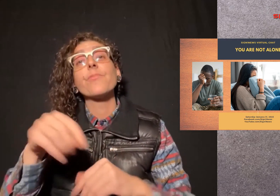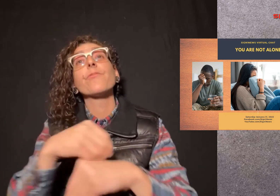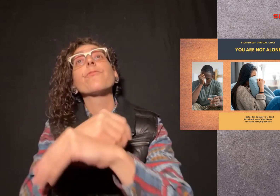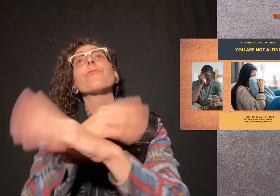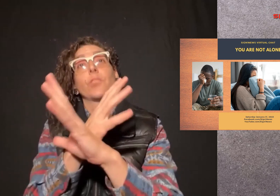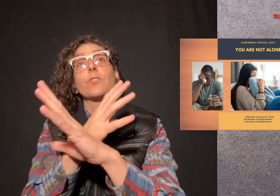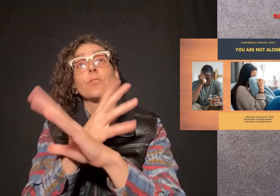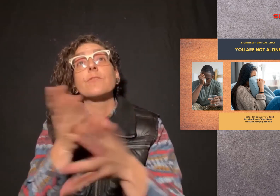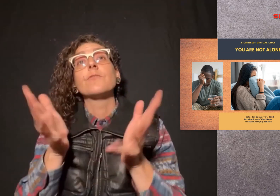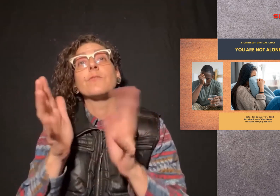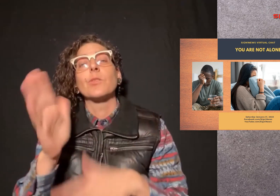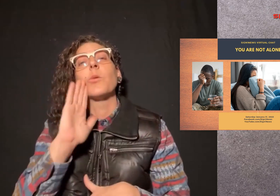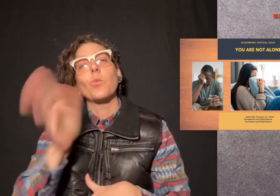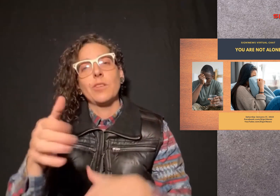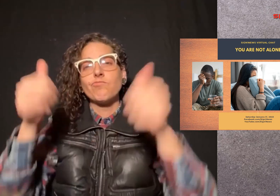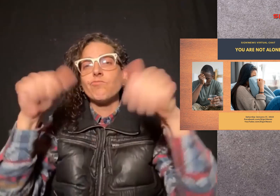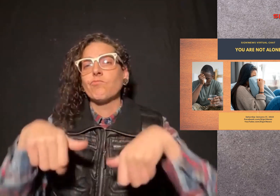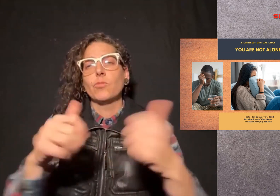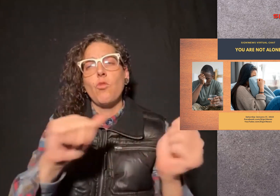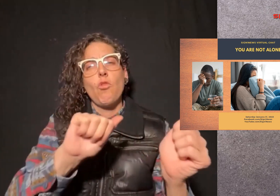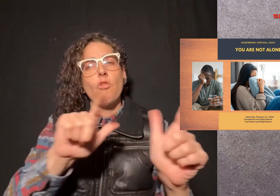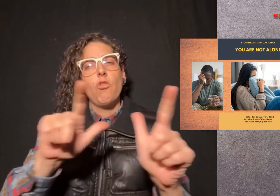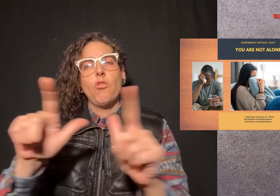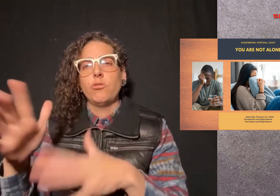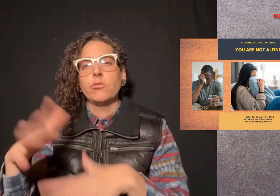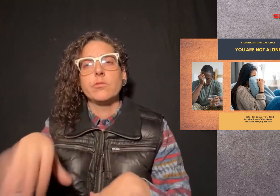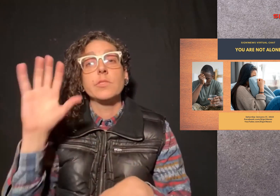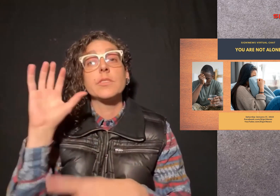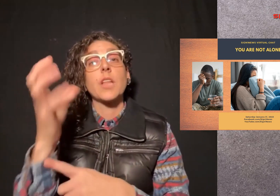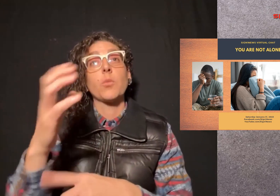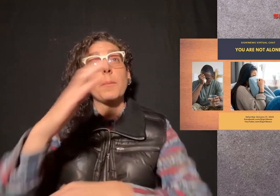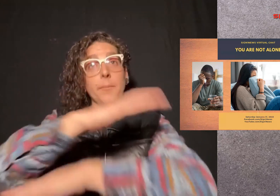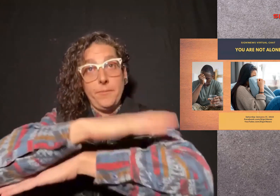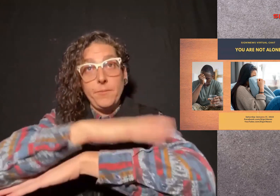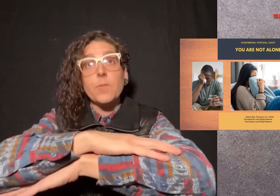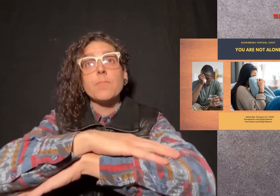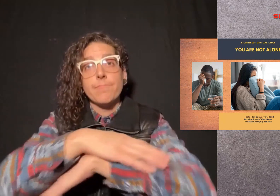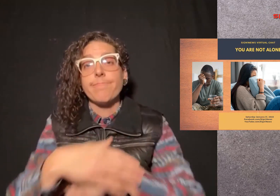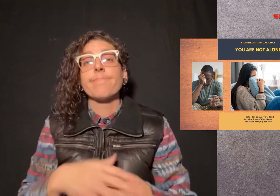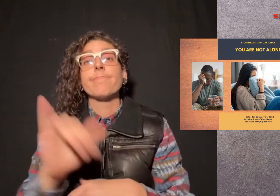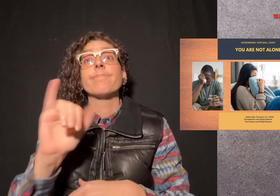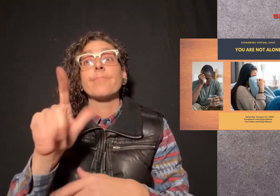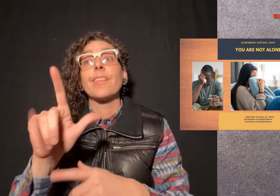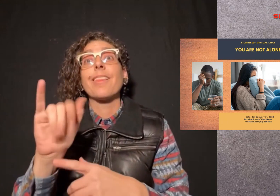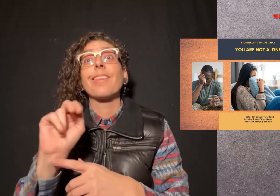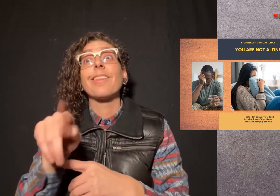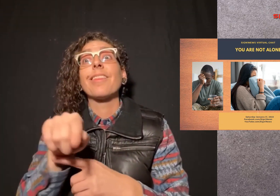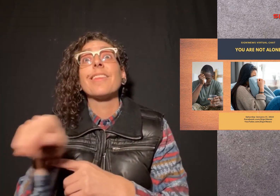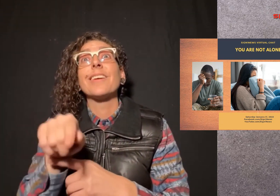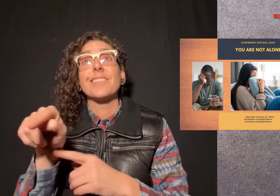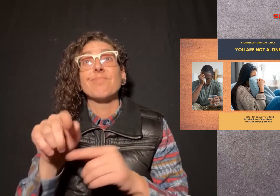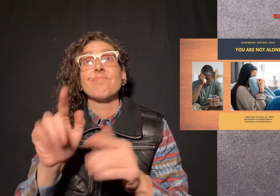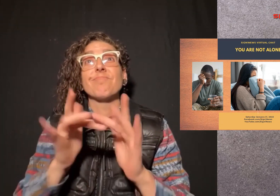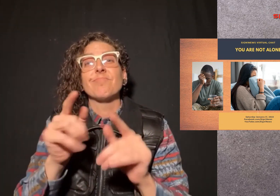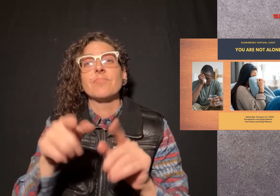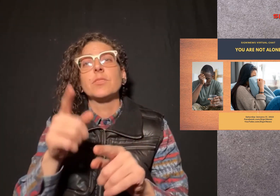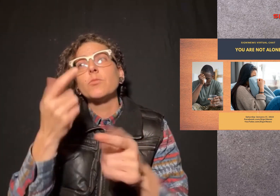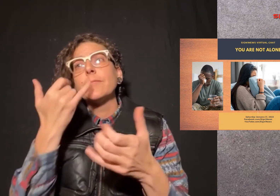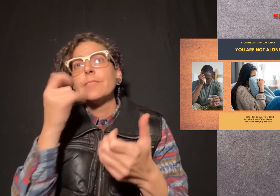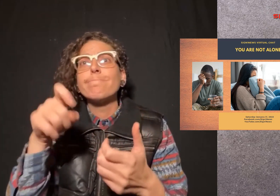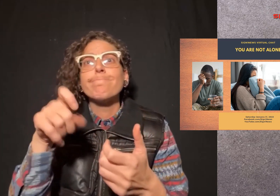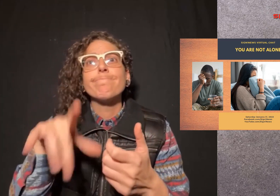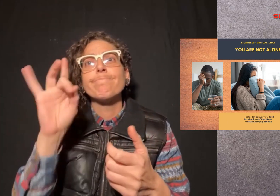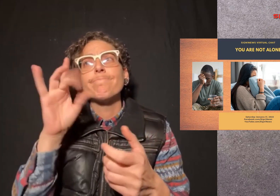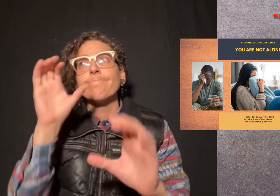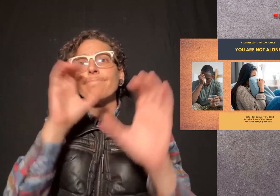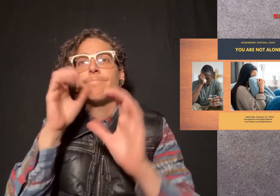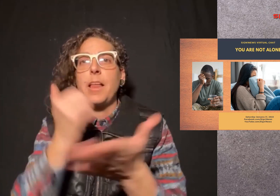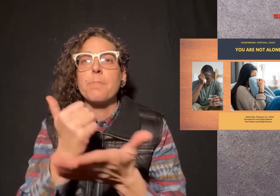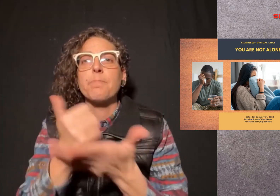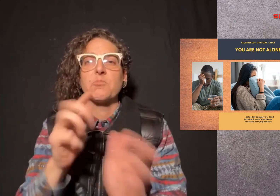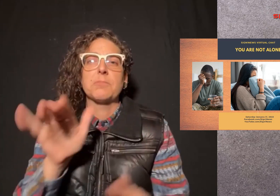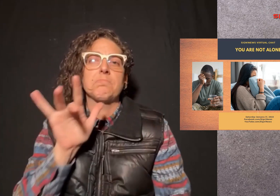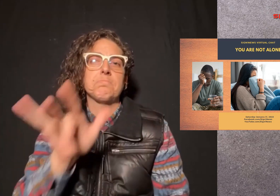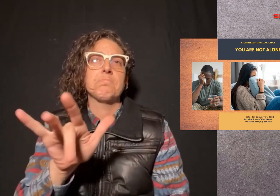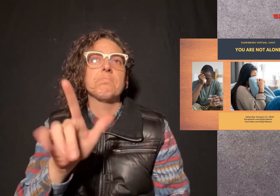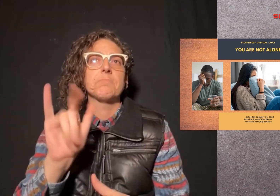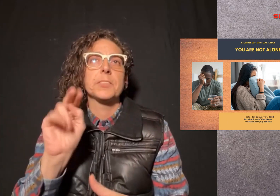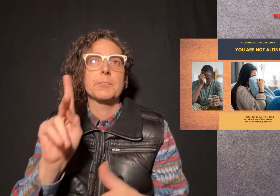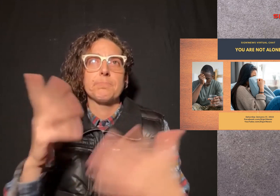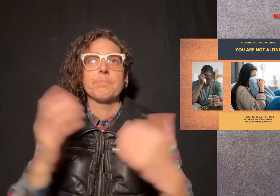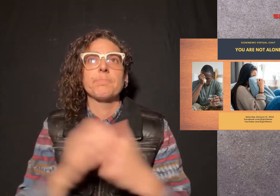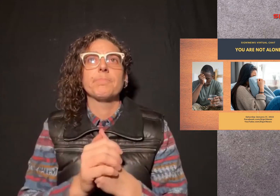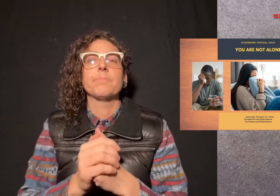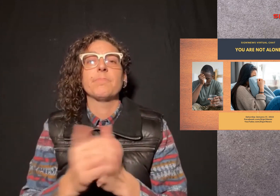chat will be posted on all of the Sign1News platforms as well as links to seek help again